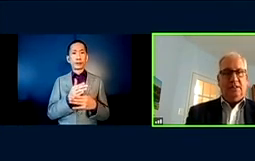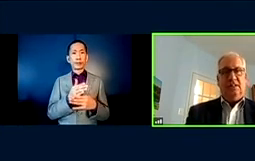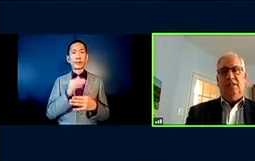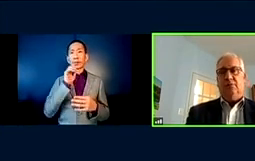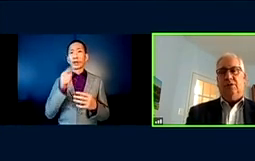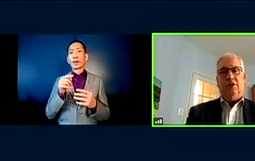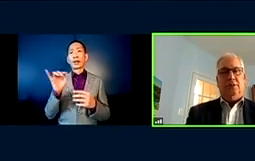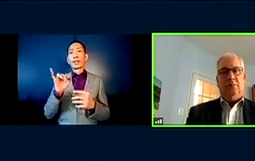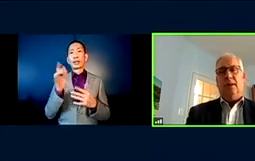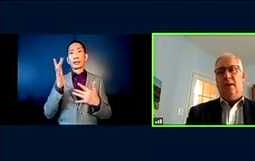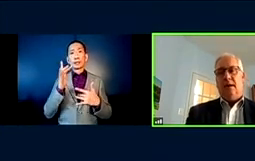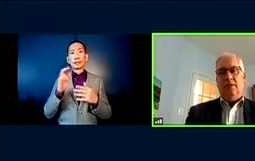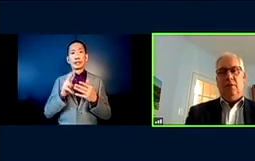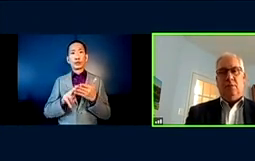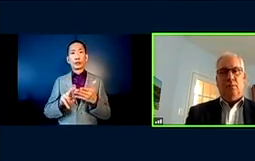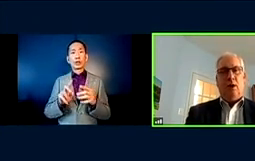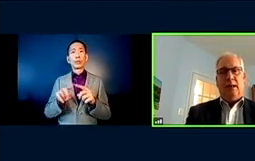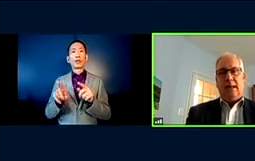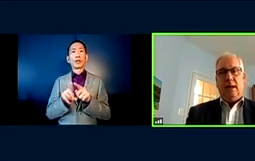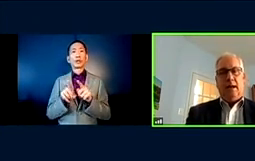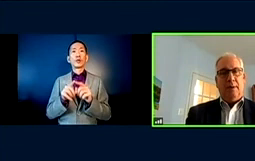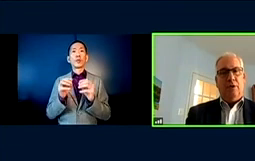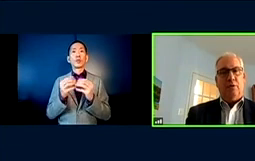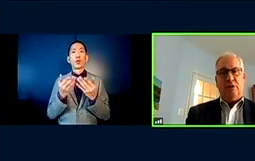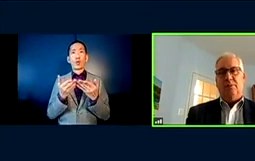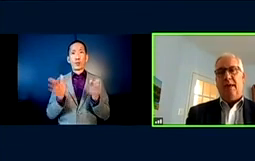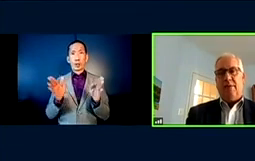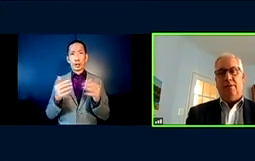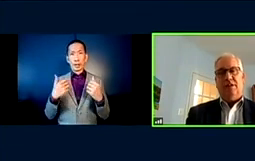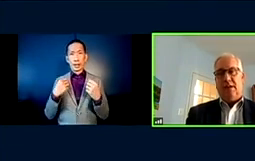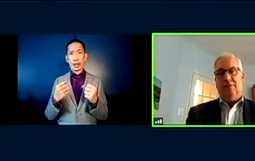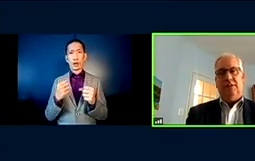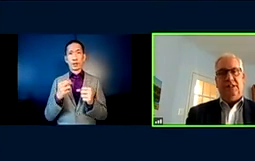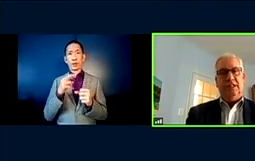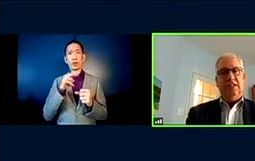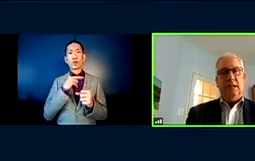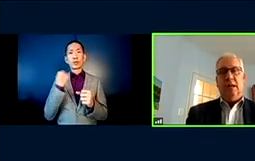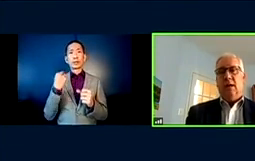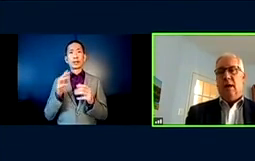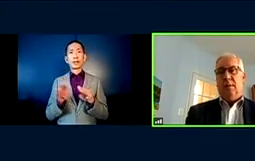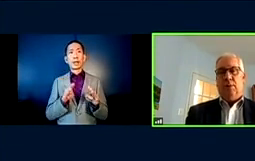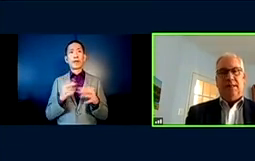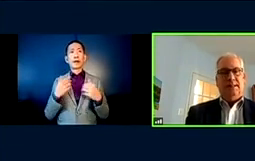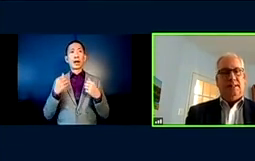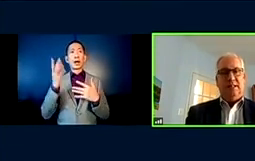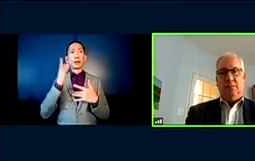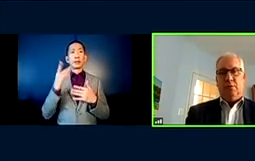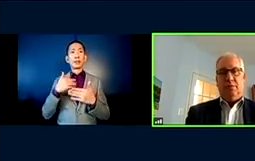APPLICABLE TO A RANGE OF NOT